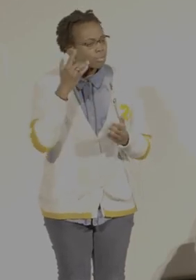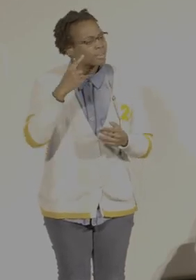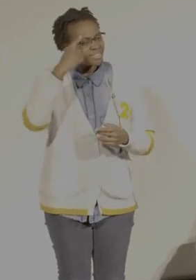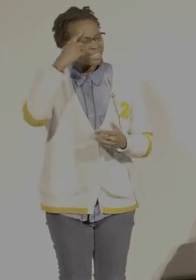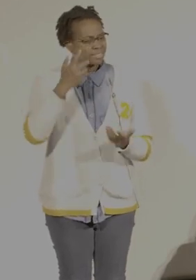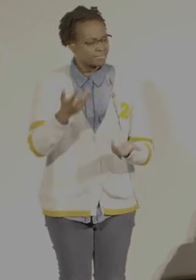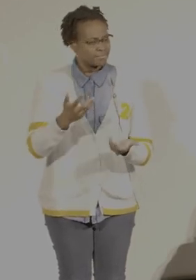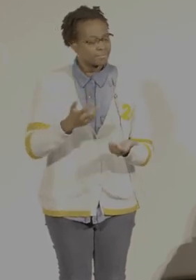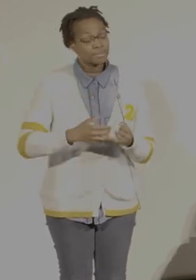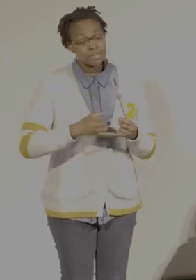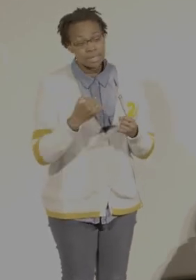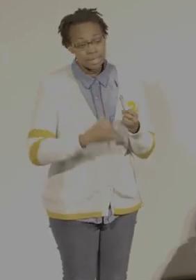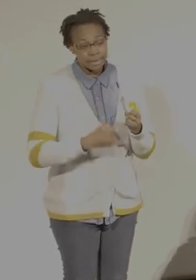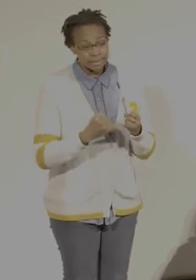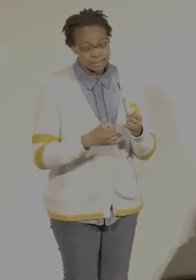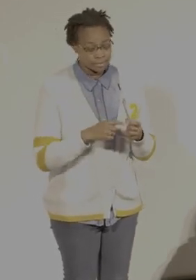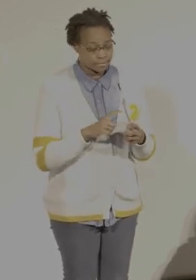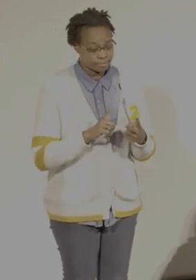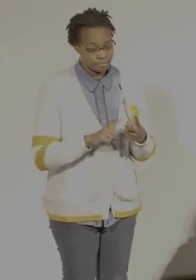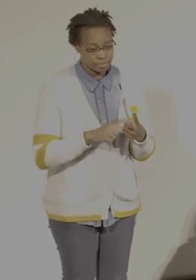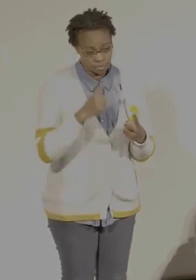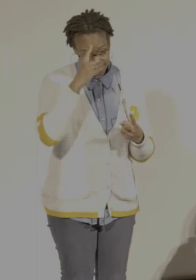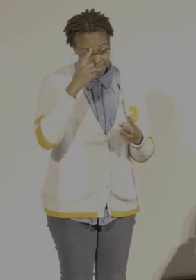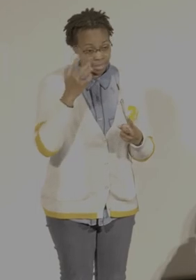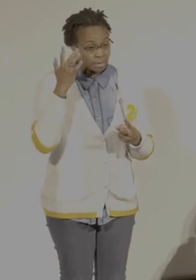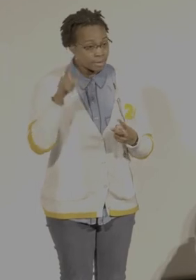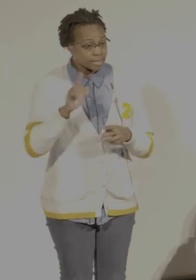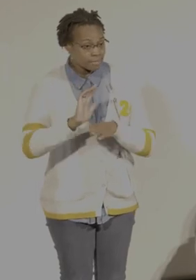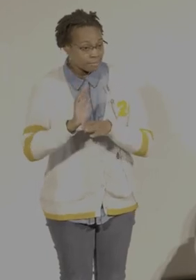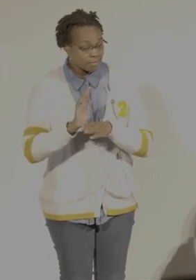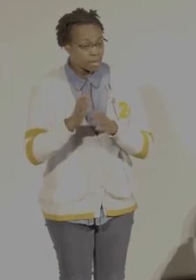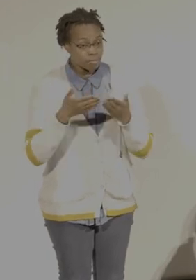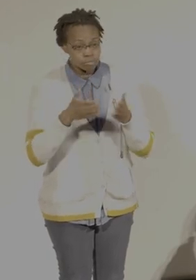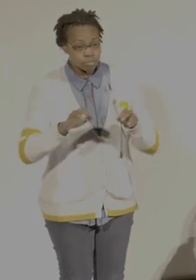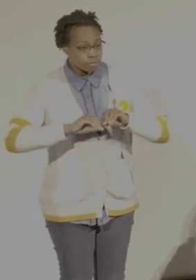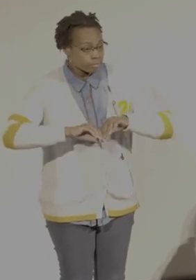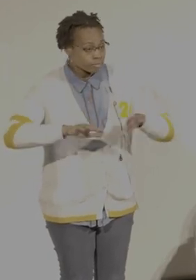And then lastly, would you think because of this film and the white distribution it might receive